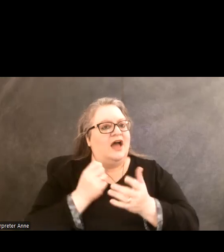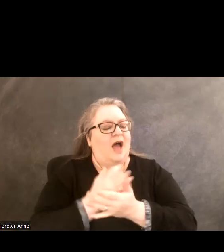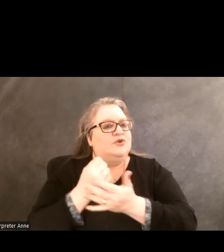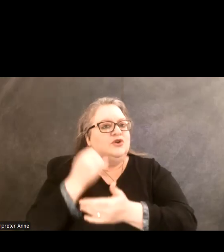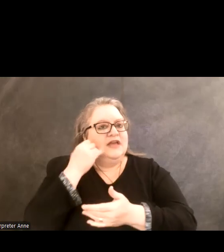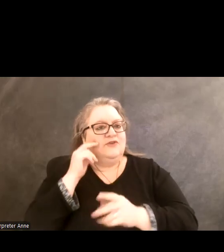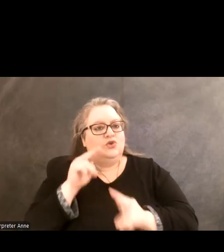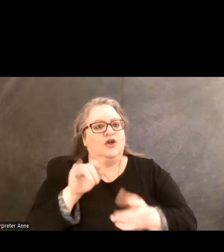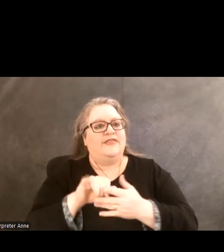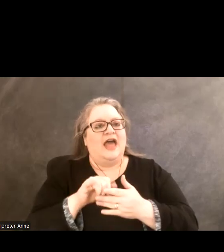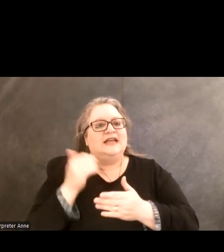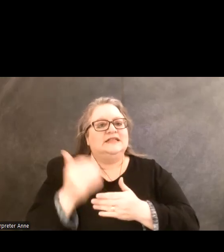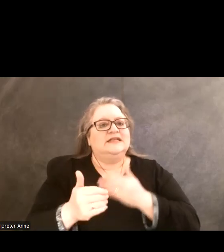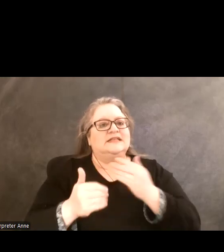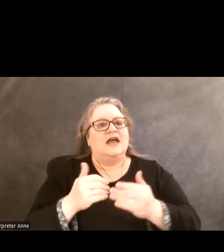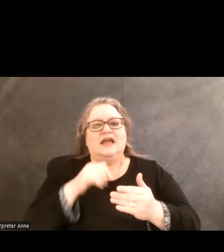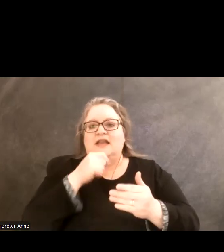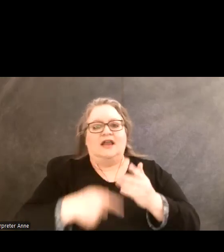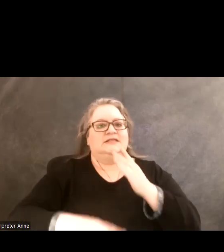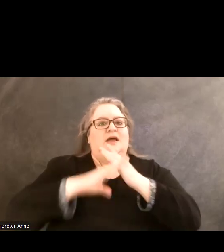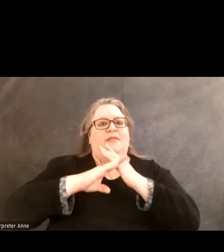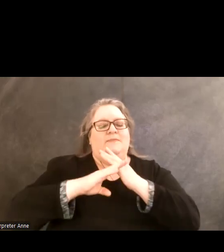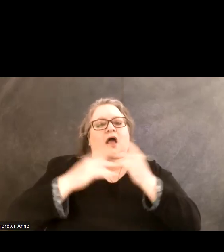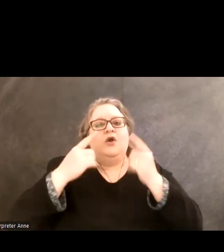stone versus a stumbling block when one of these issues does